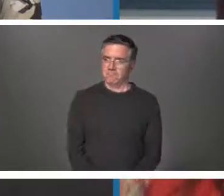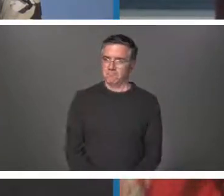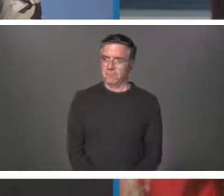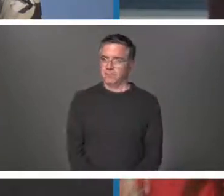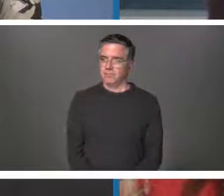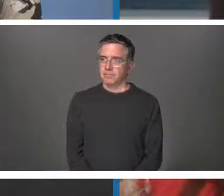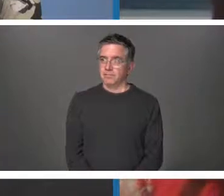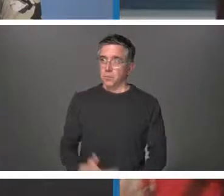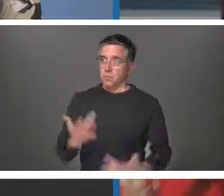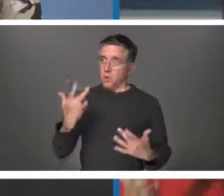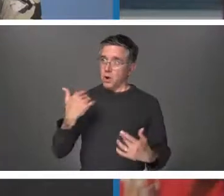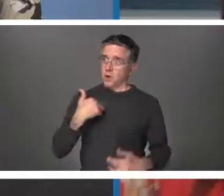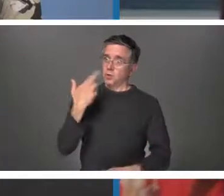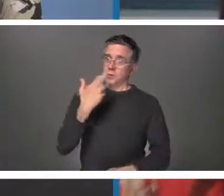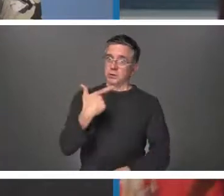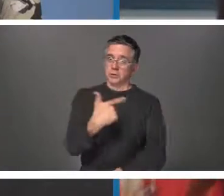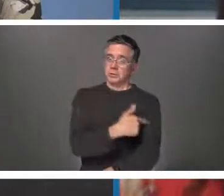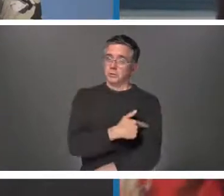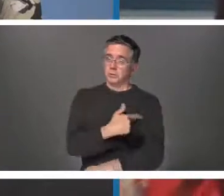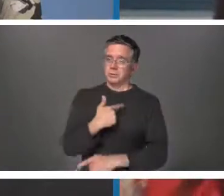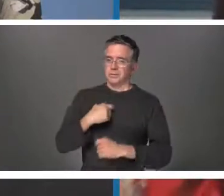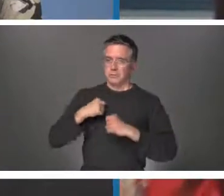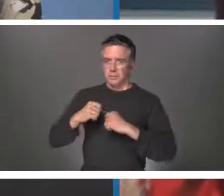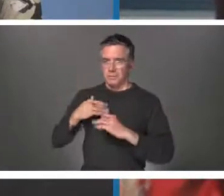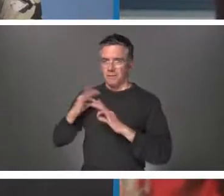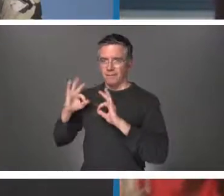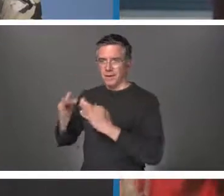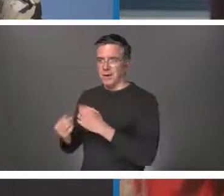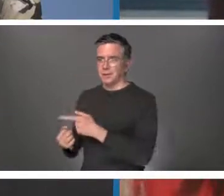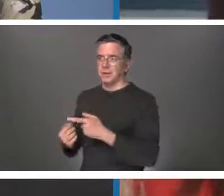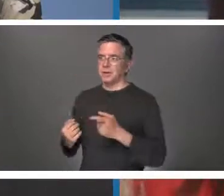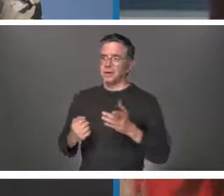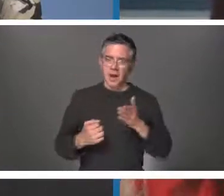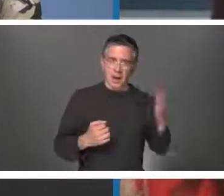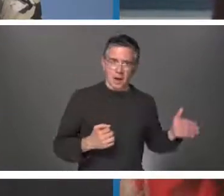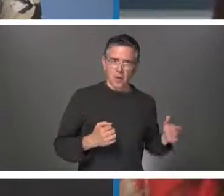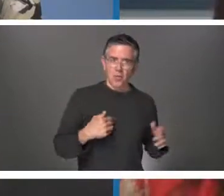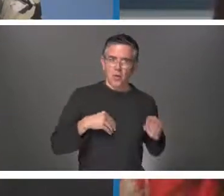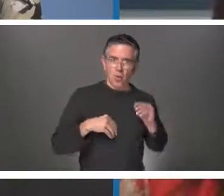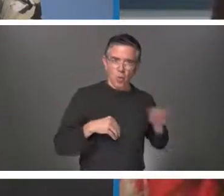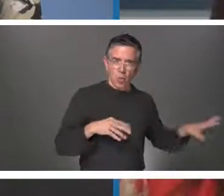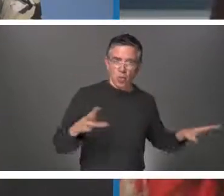my health center, my neighbors, and contribute what I could to reopening the community.